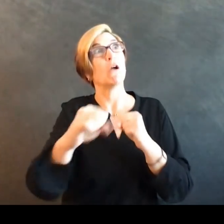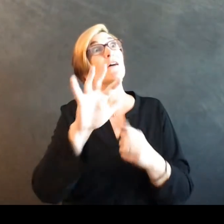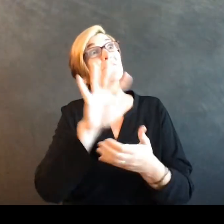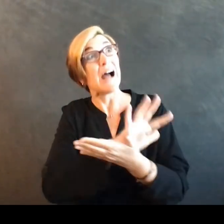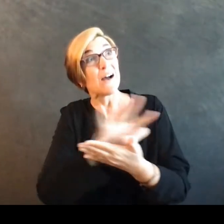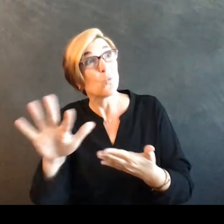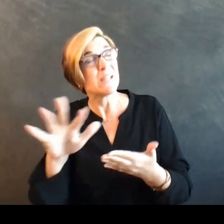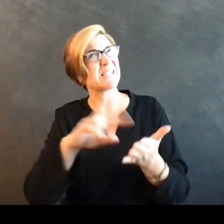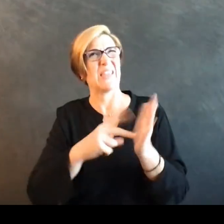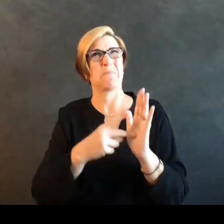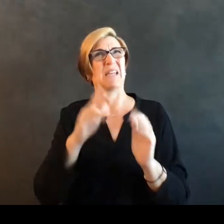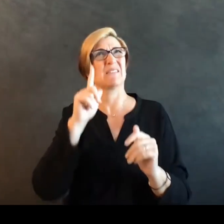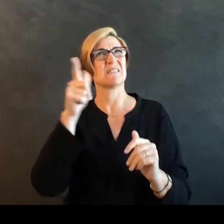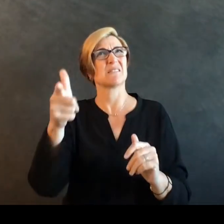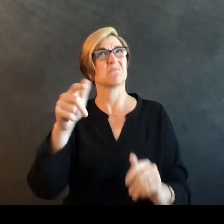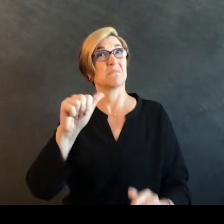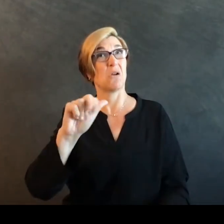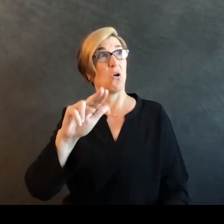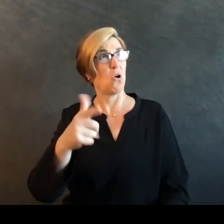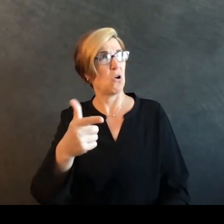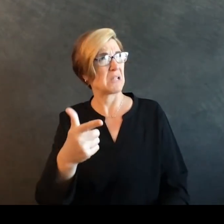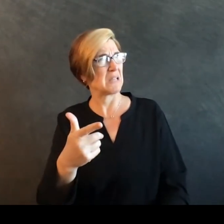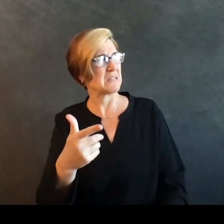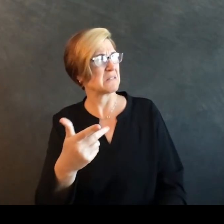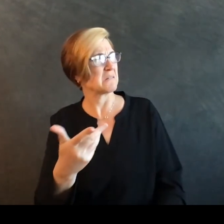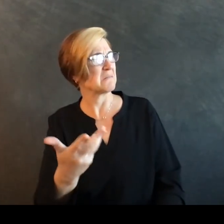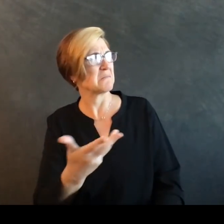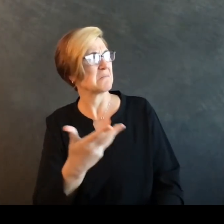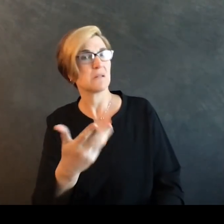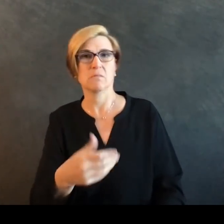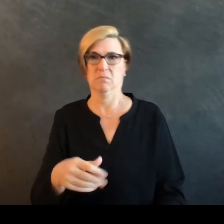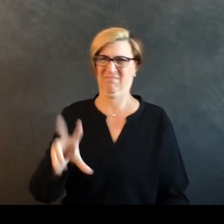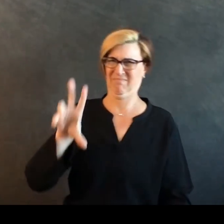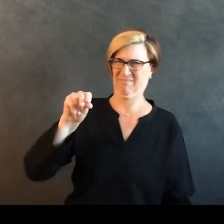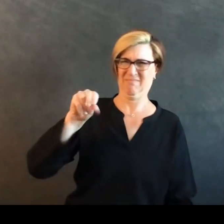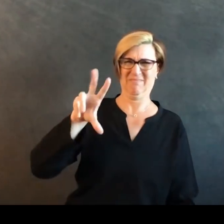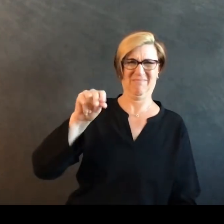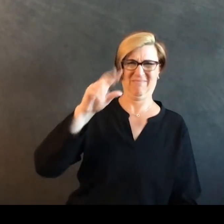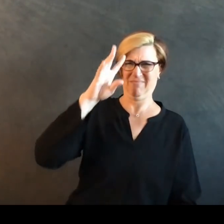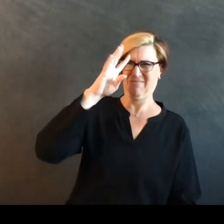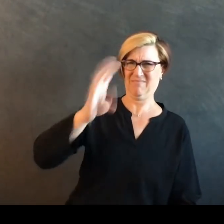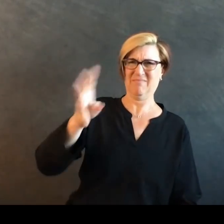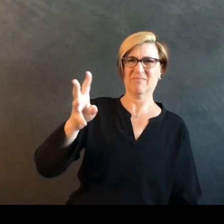that how long that is not going to let me just say when Obama sent out these